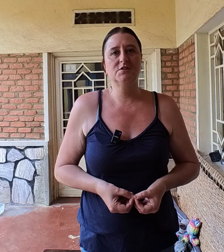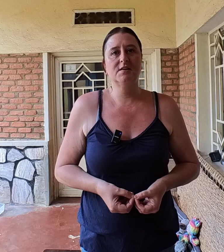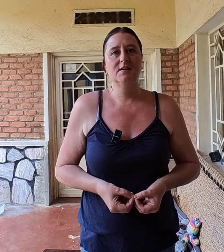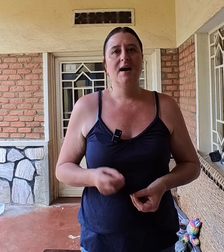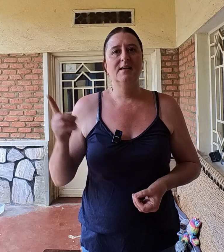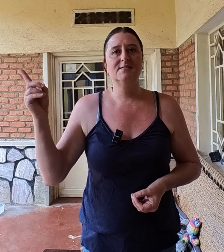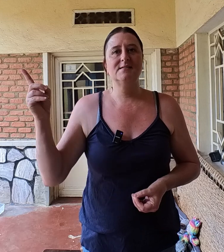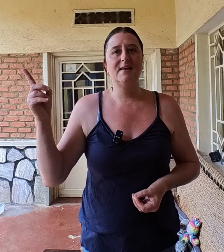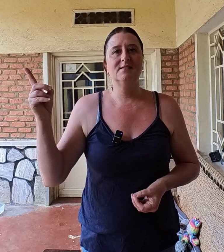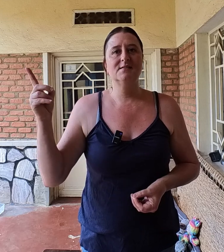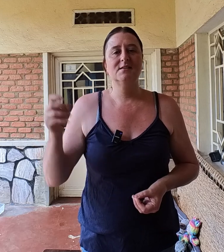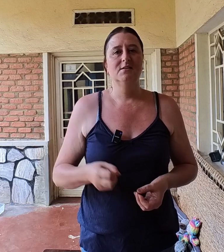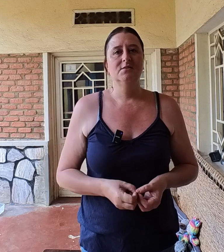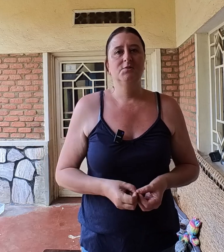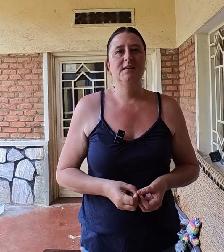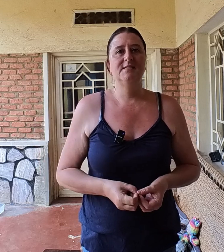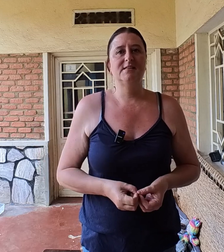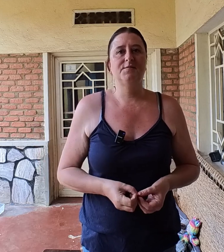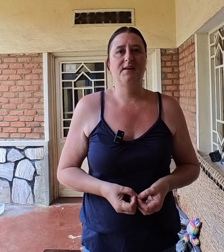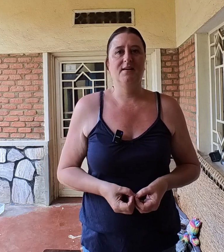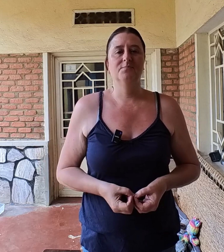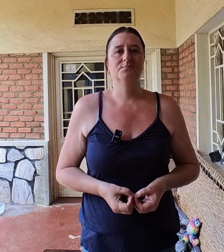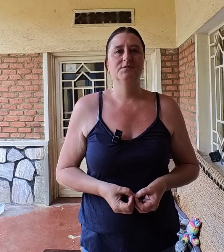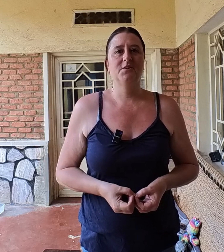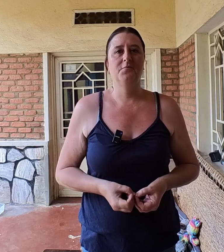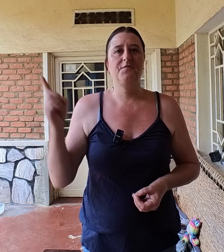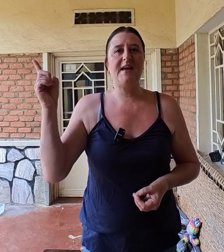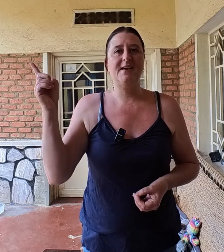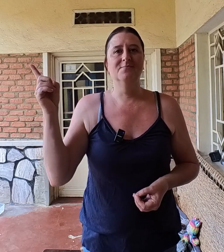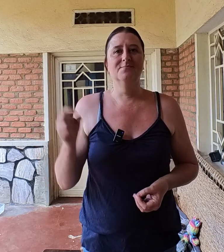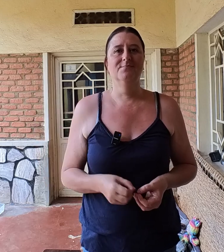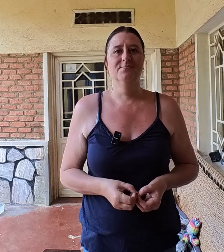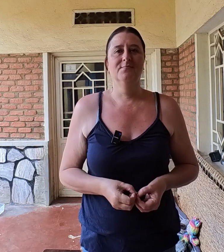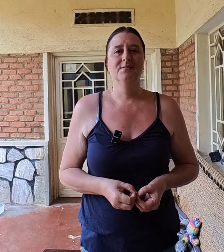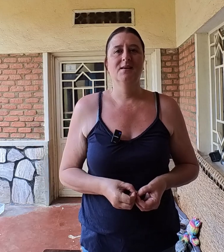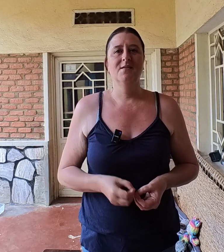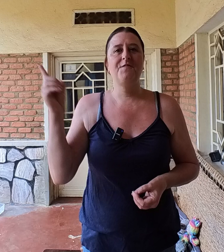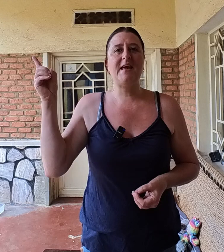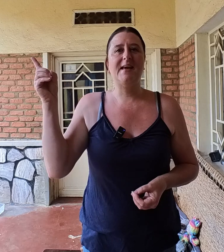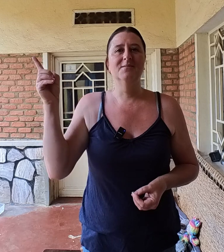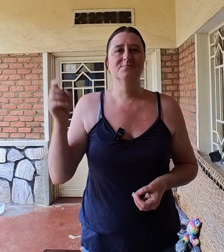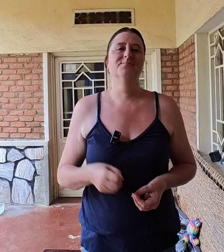shoulder and extend to an index finger. So, flea. Flea.